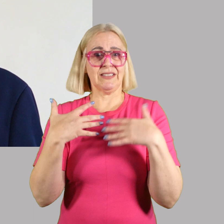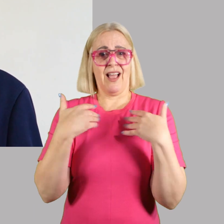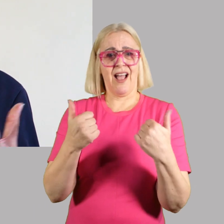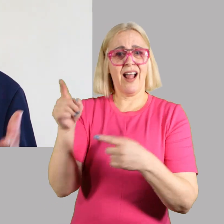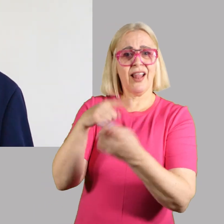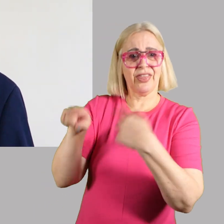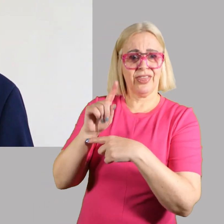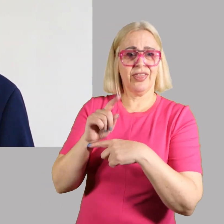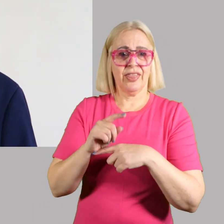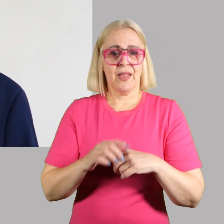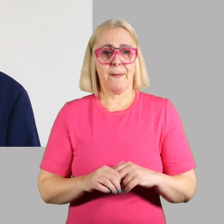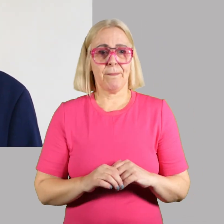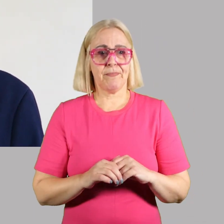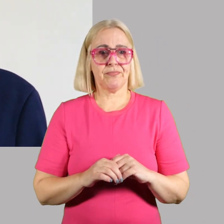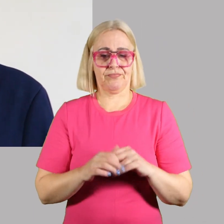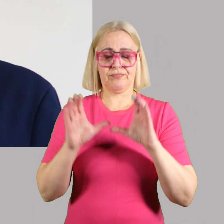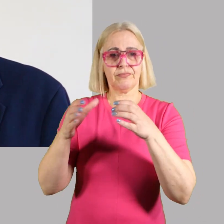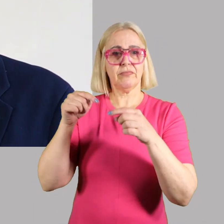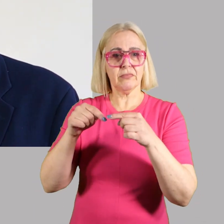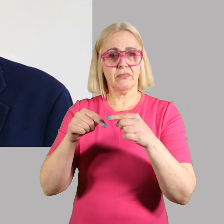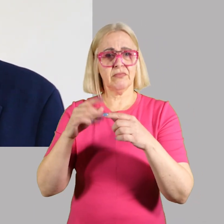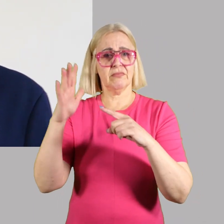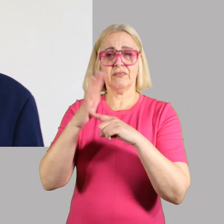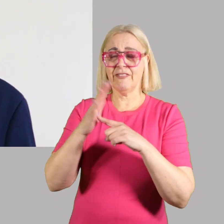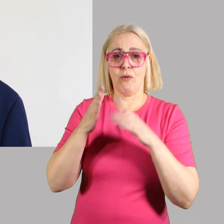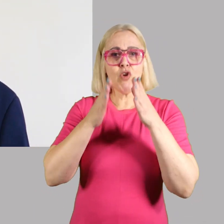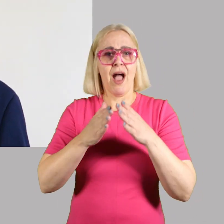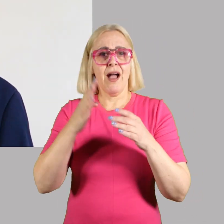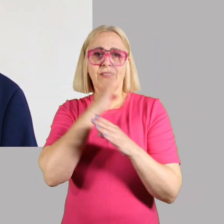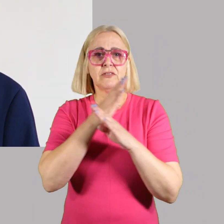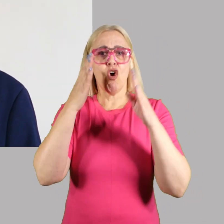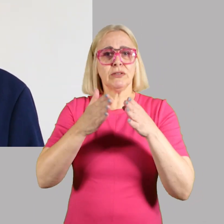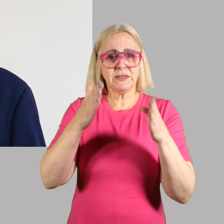We should not forget the private health sector, particularly the private hospital and also the